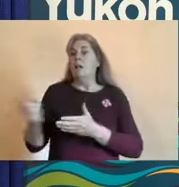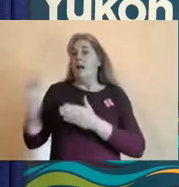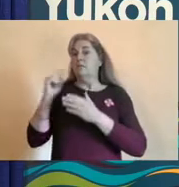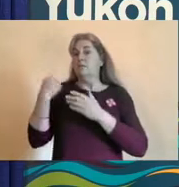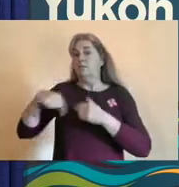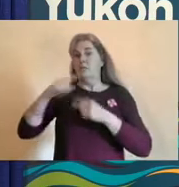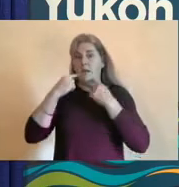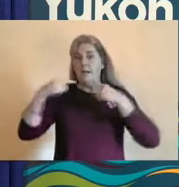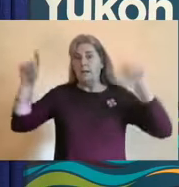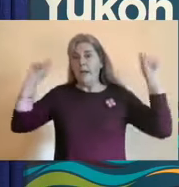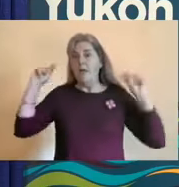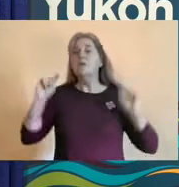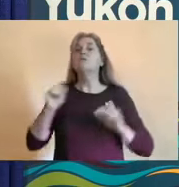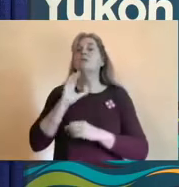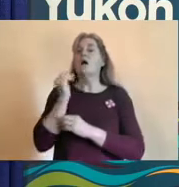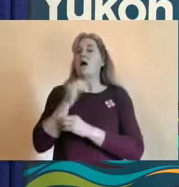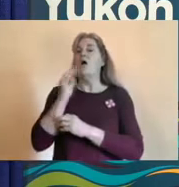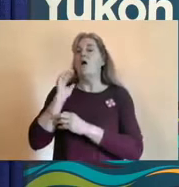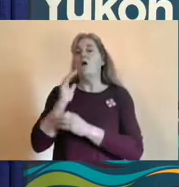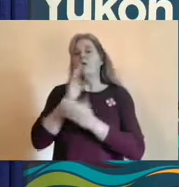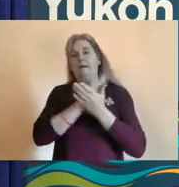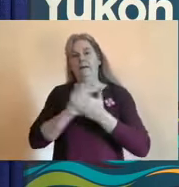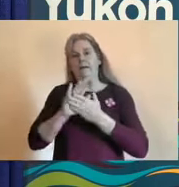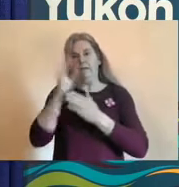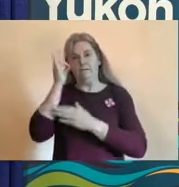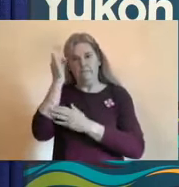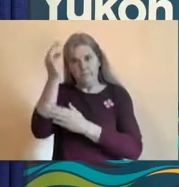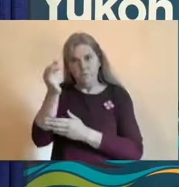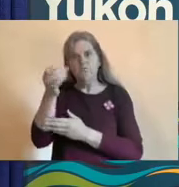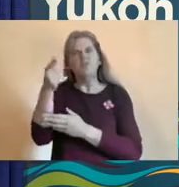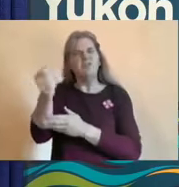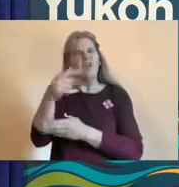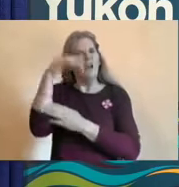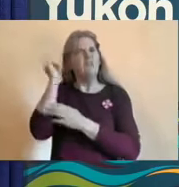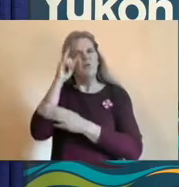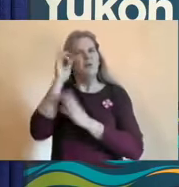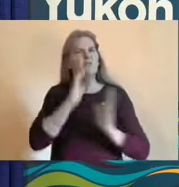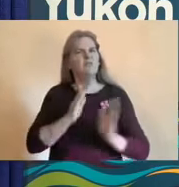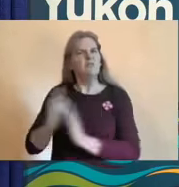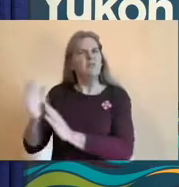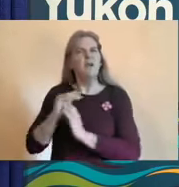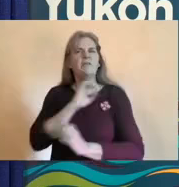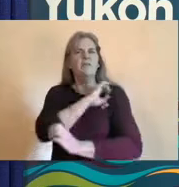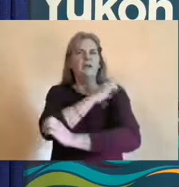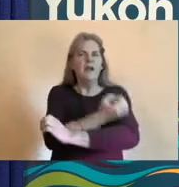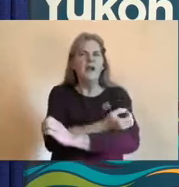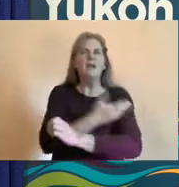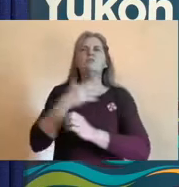launch of our clean future. A Yukon strategy for climate change, energy, and Green economy.